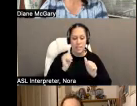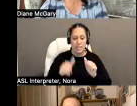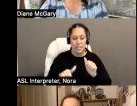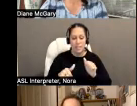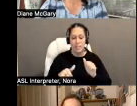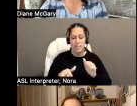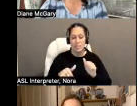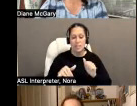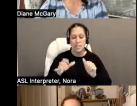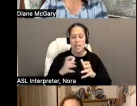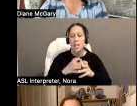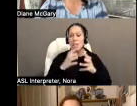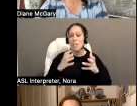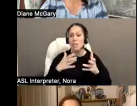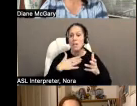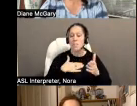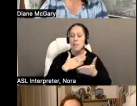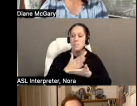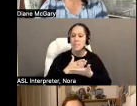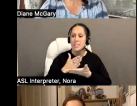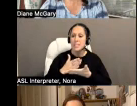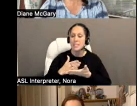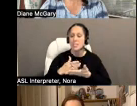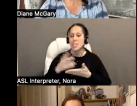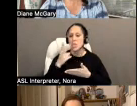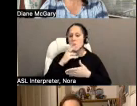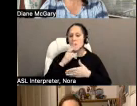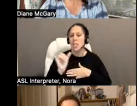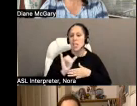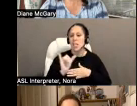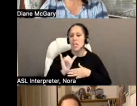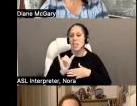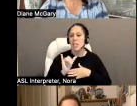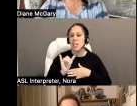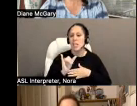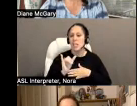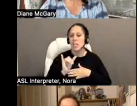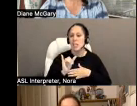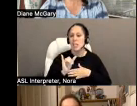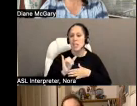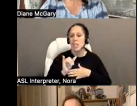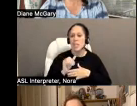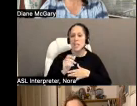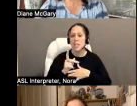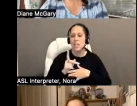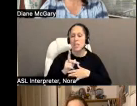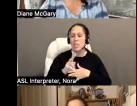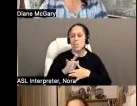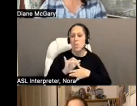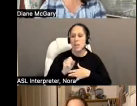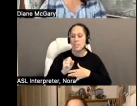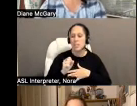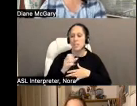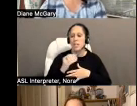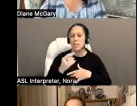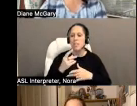A lot of my pieces look like Hawaii's, but are very fragile. And I wanted to make something